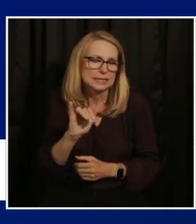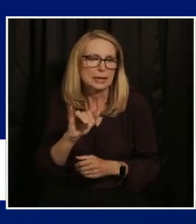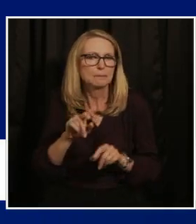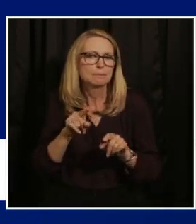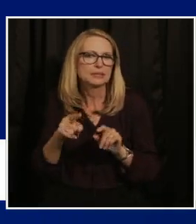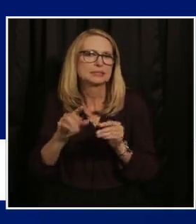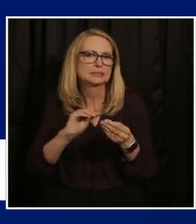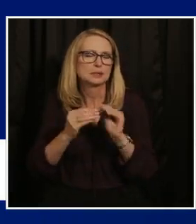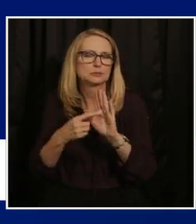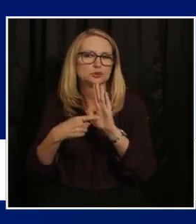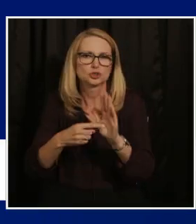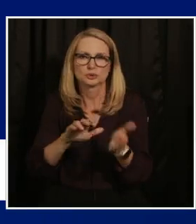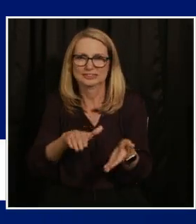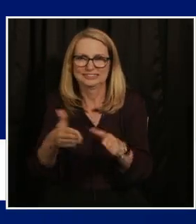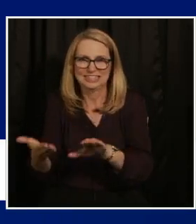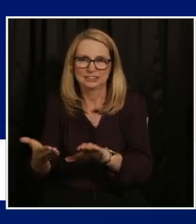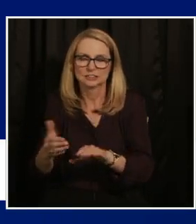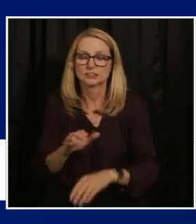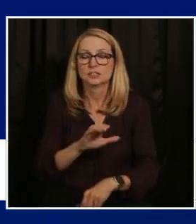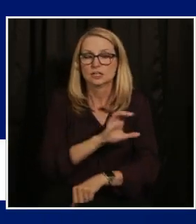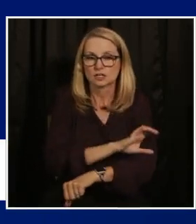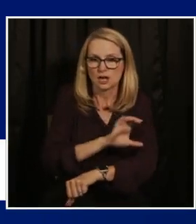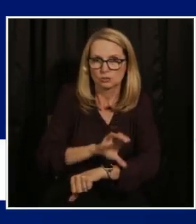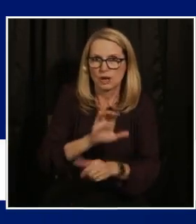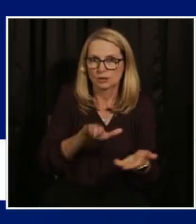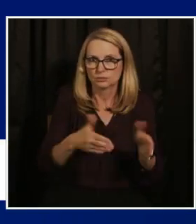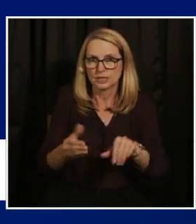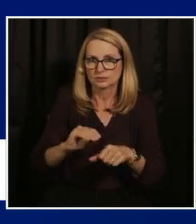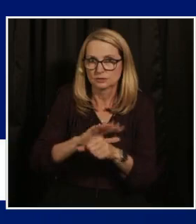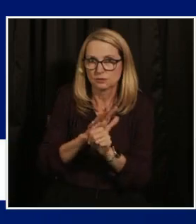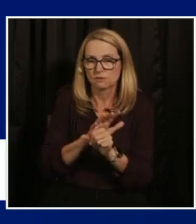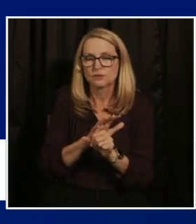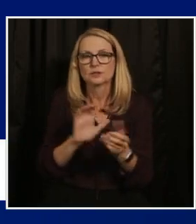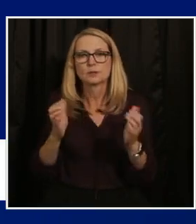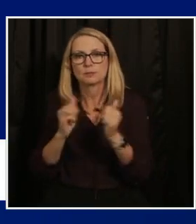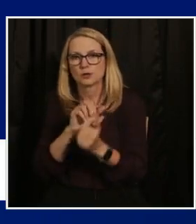u.s when i presented this data a couple of weeks ago we were actually not yet seeing an increase in